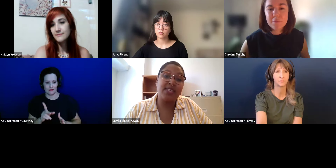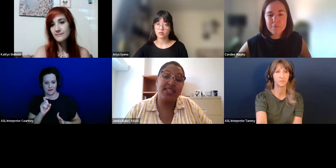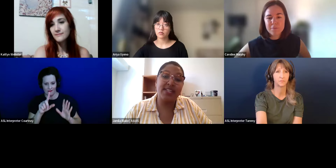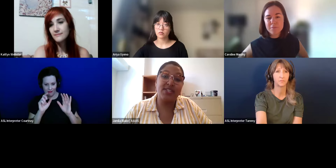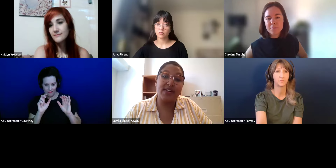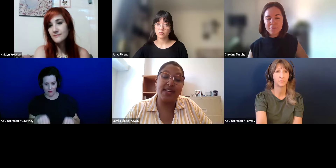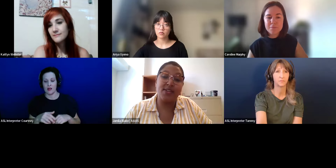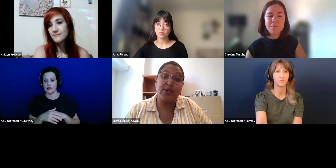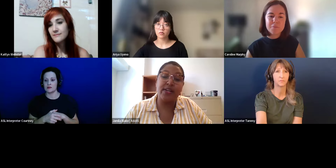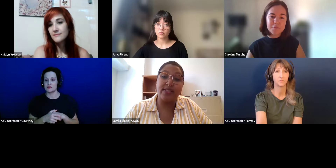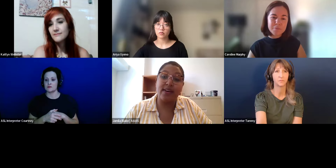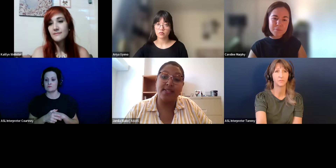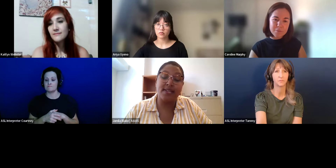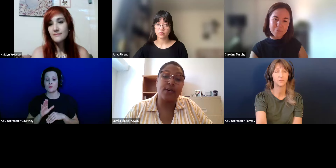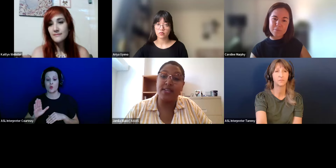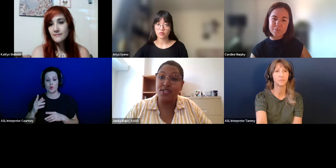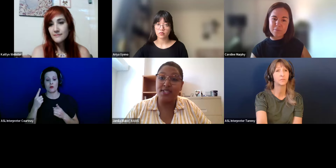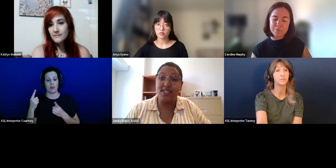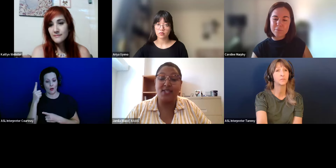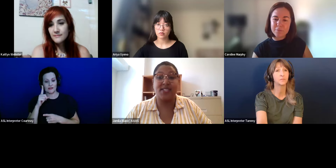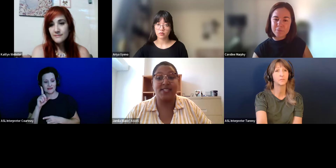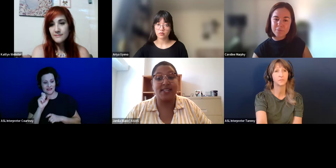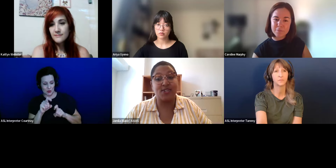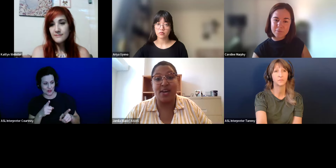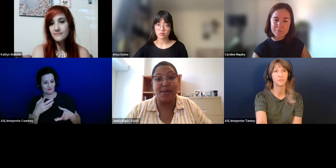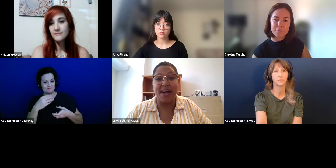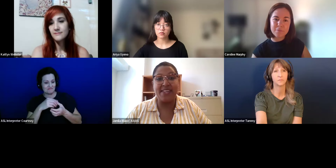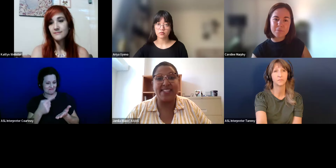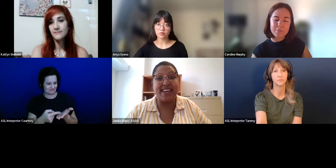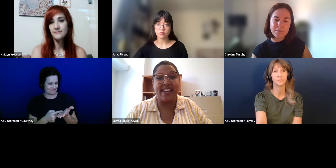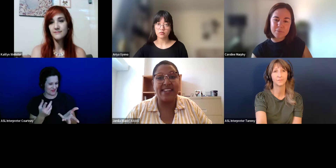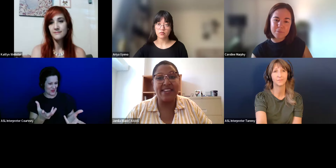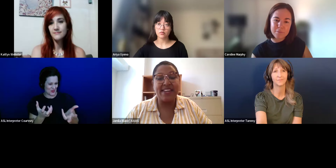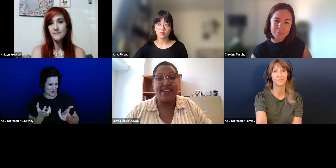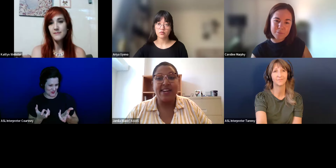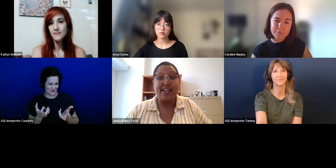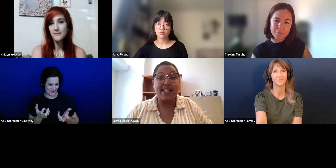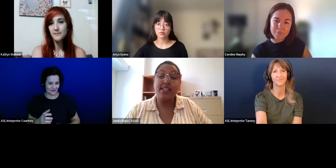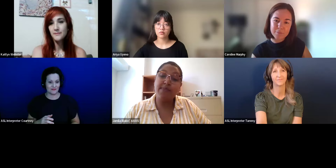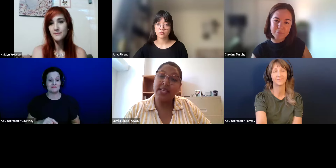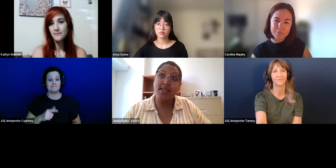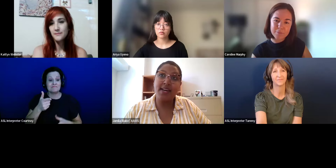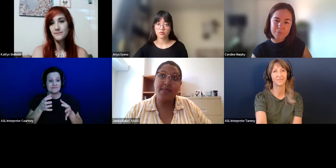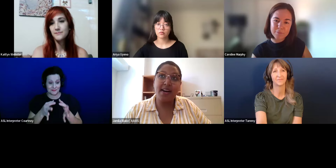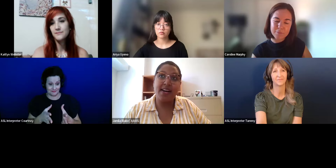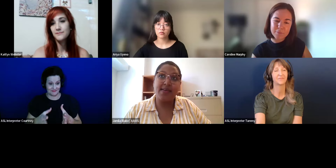love to integrate your thoughts and questions into the discussion we're having today. In the mean